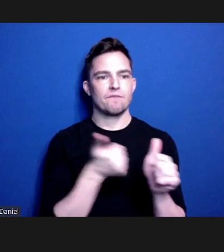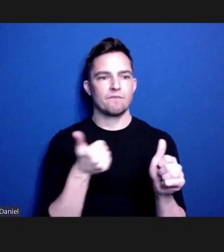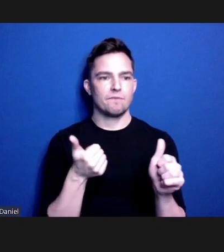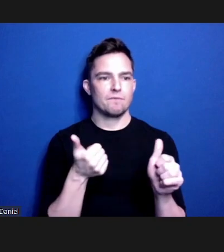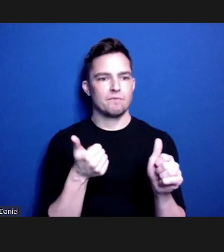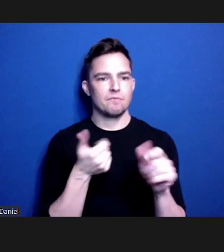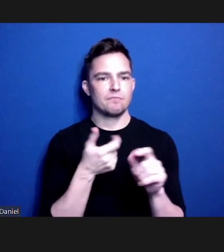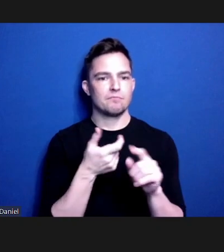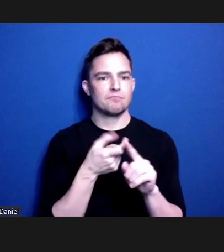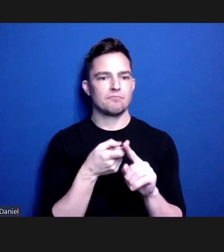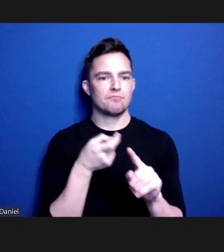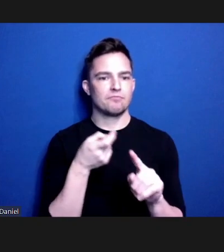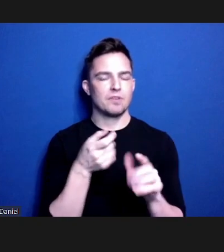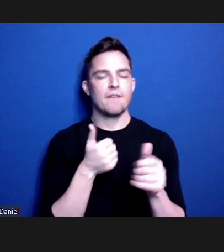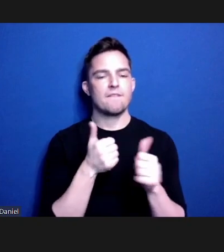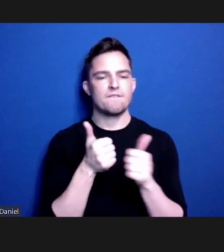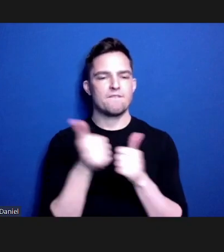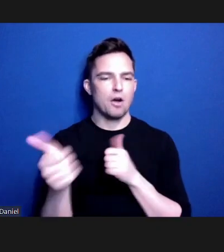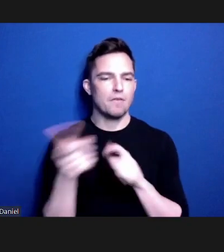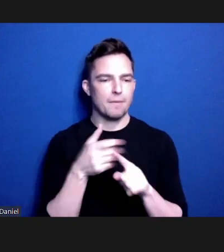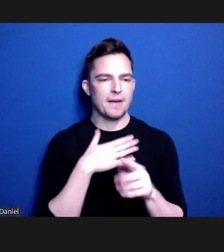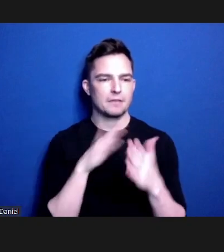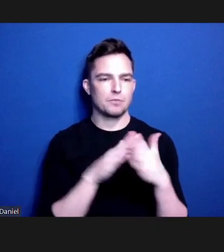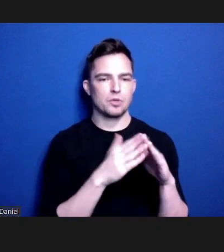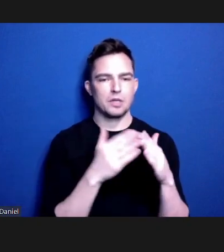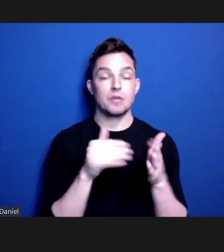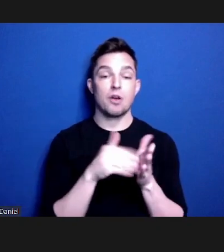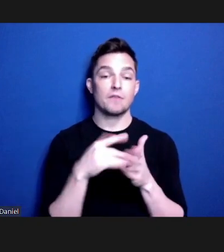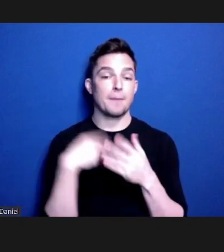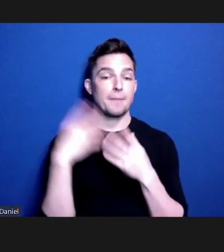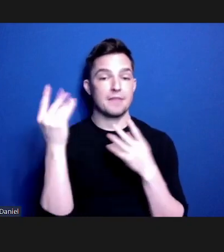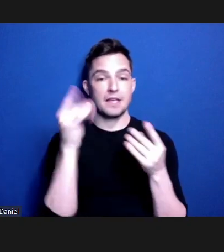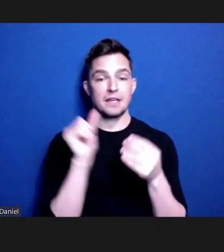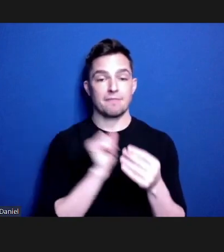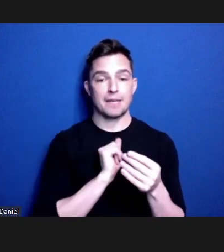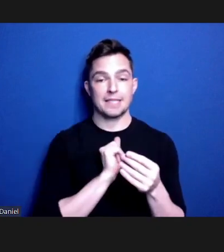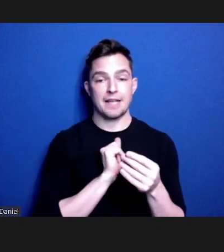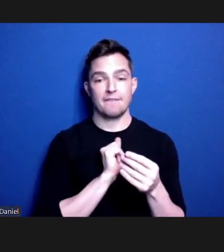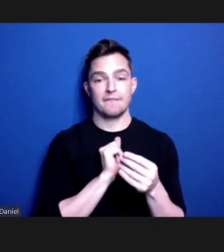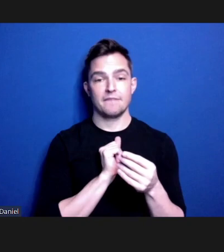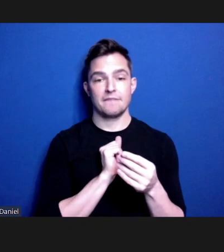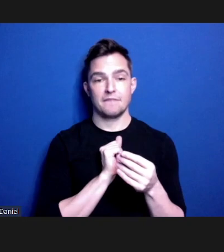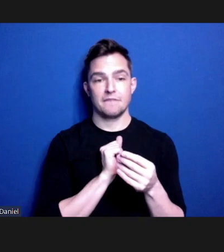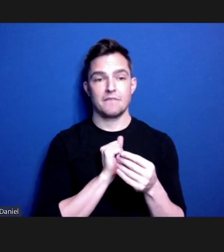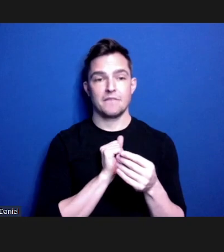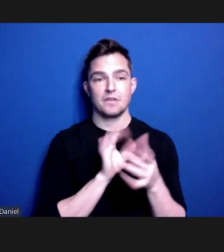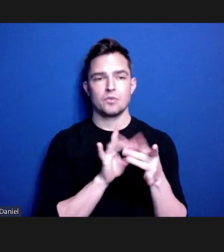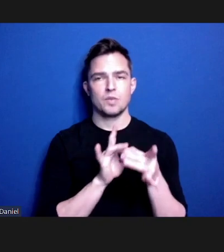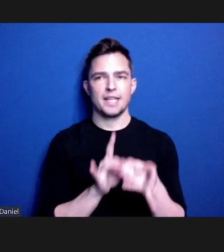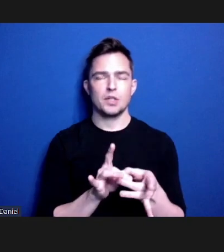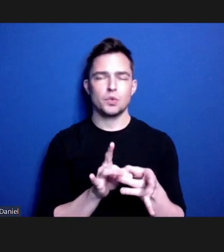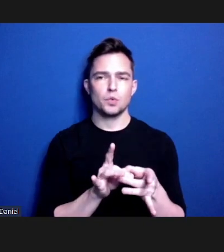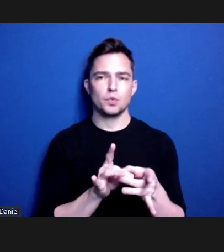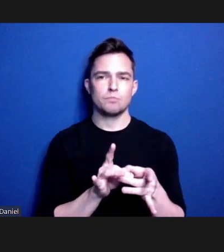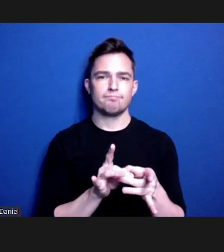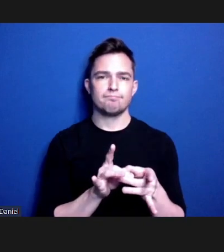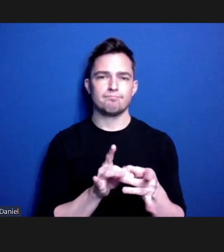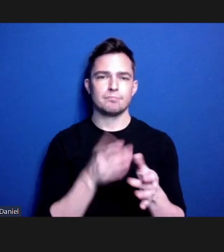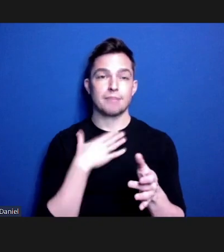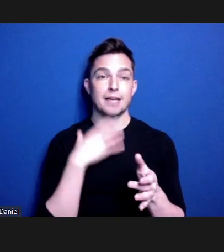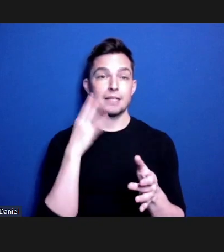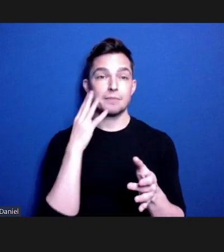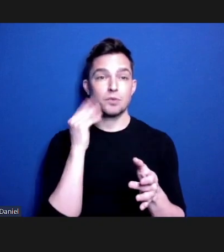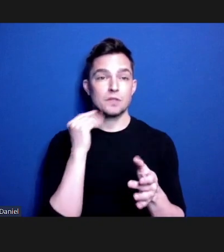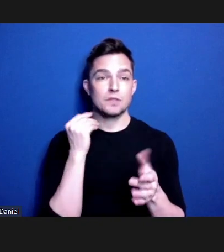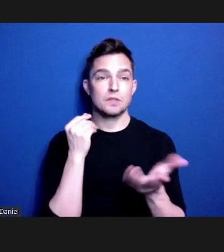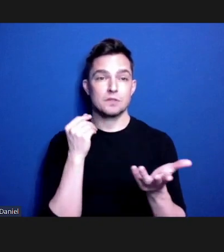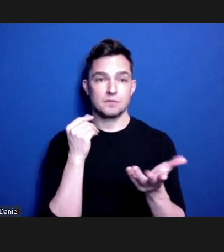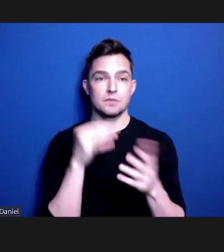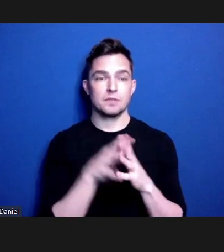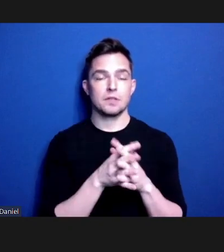I'm always thinking of myself, in terms of my experiences, and I go back to being a parent,